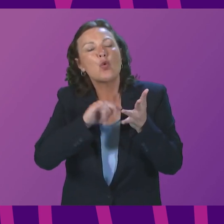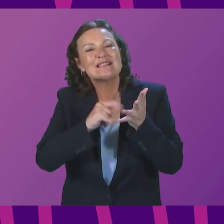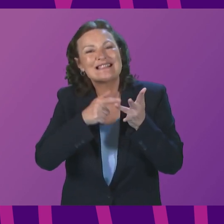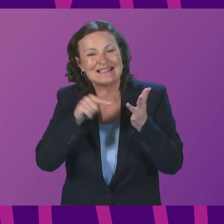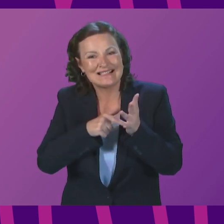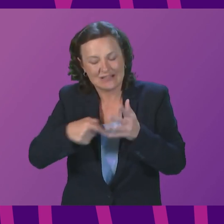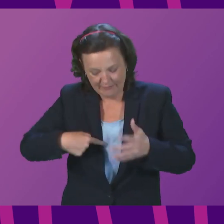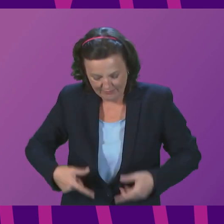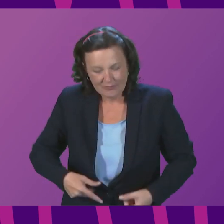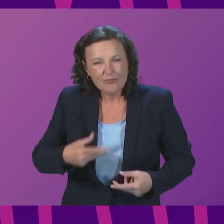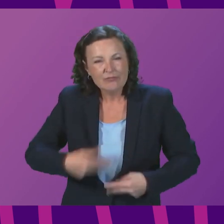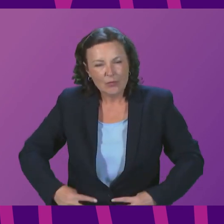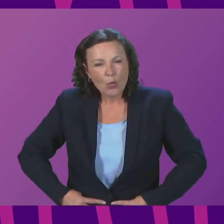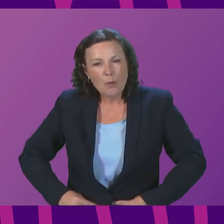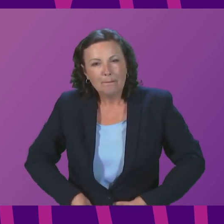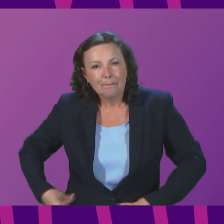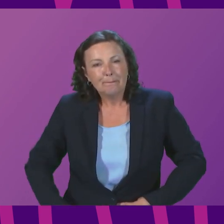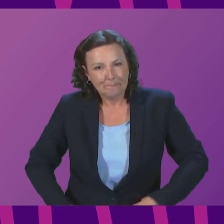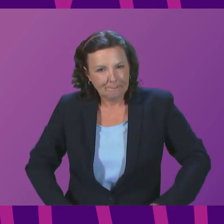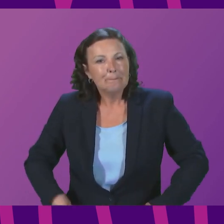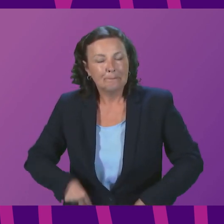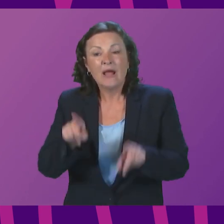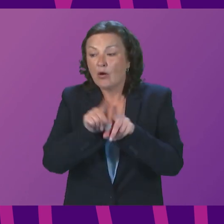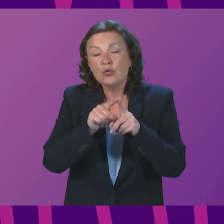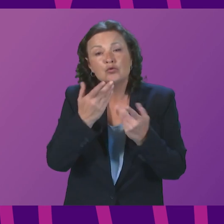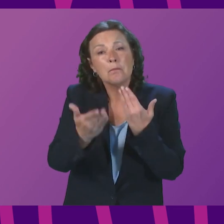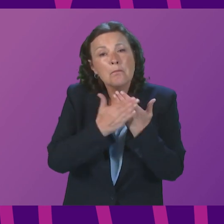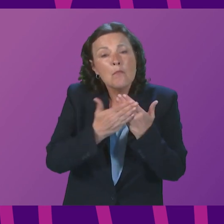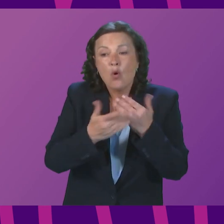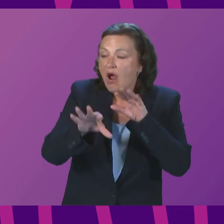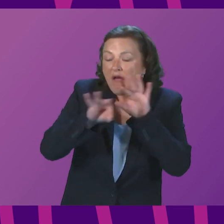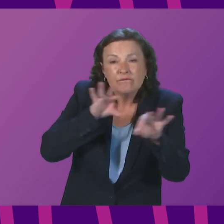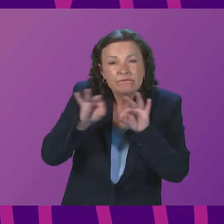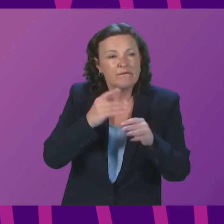on NHS Inform and increasing the choices that women have to access contraception at community